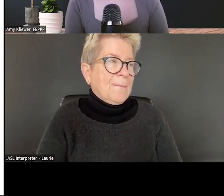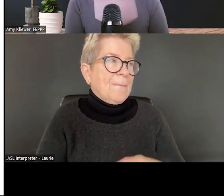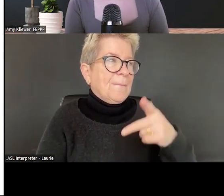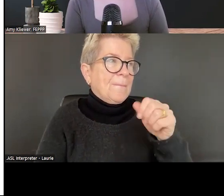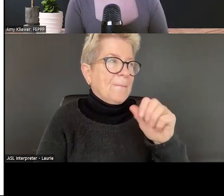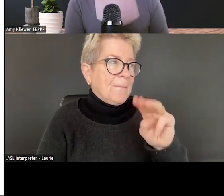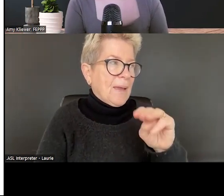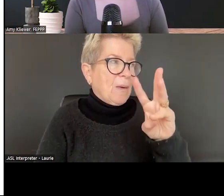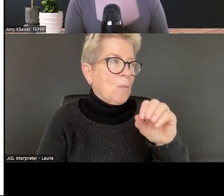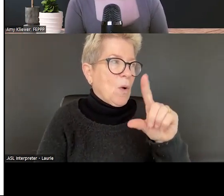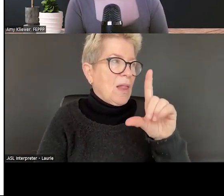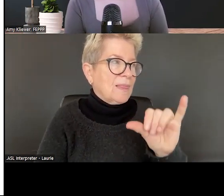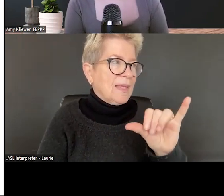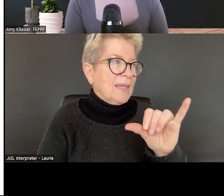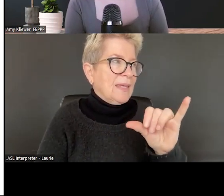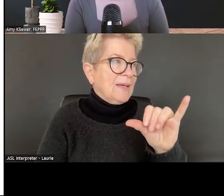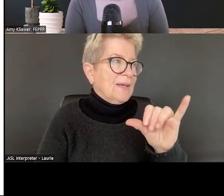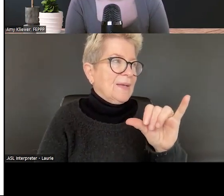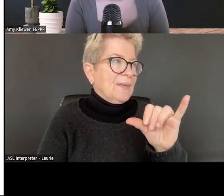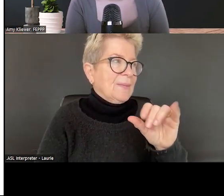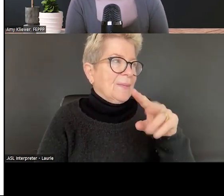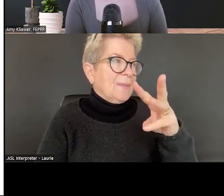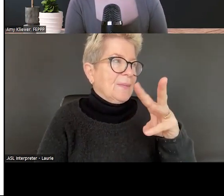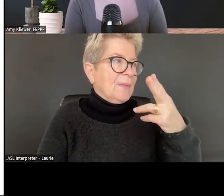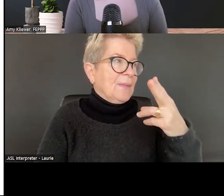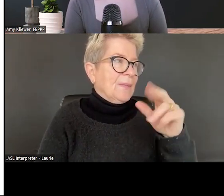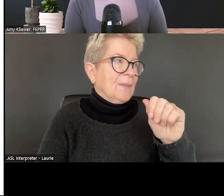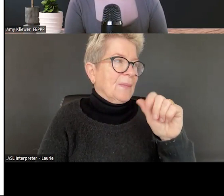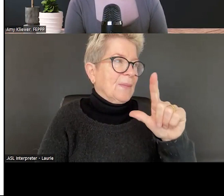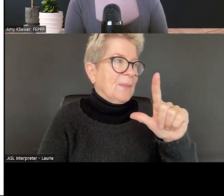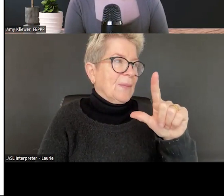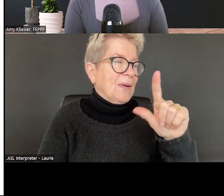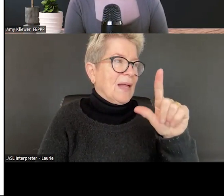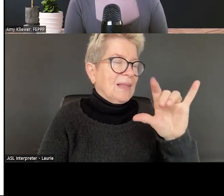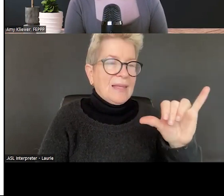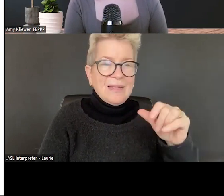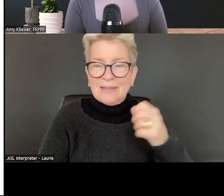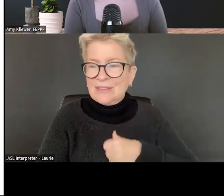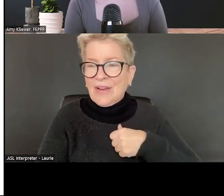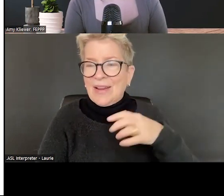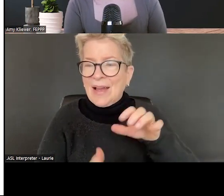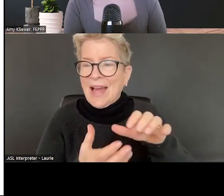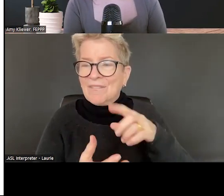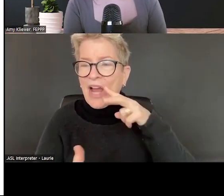who until recently was, sorry I read the chat, until recently was a professor of